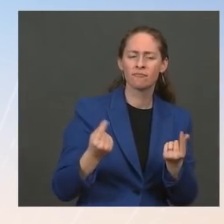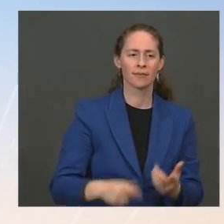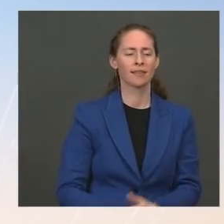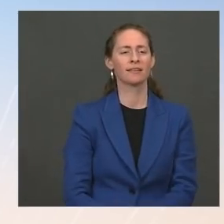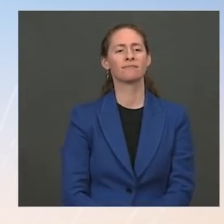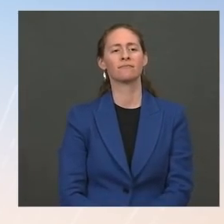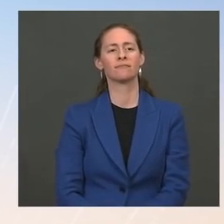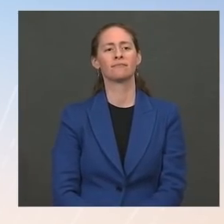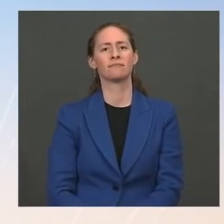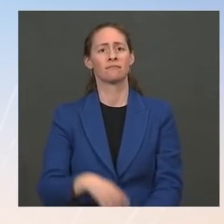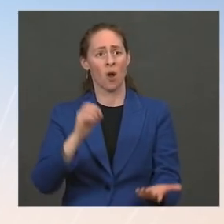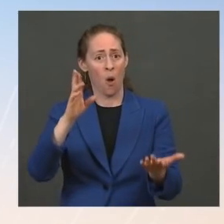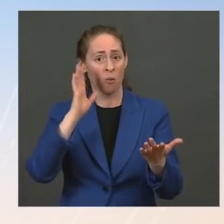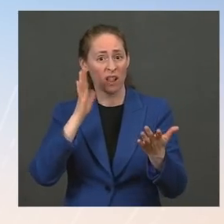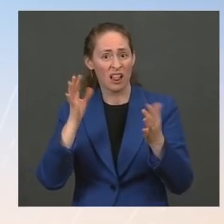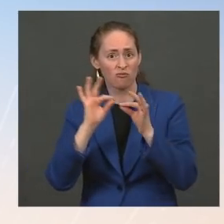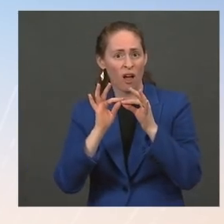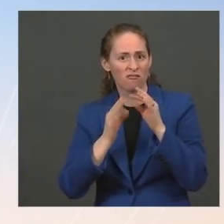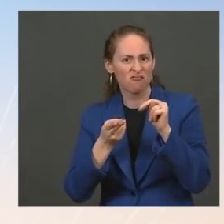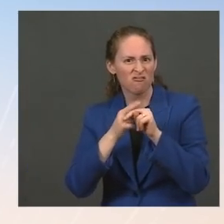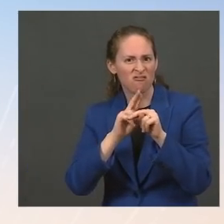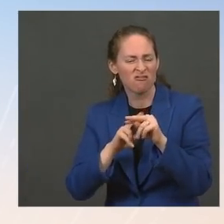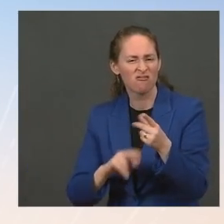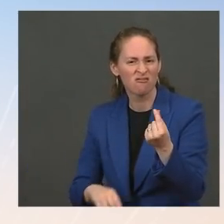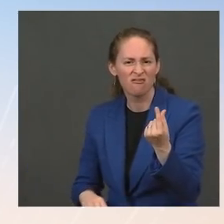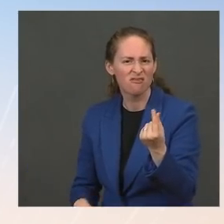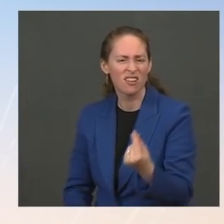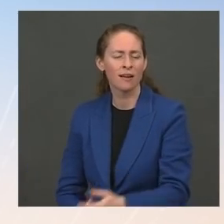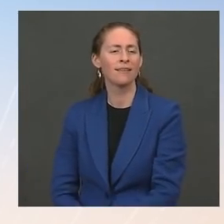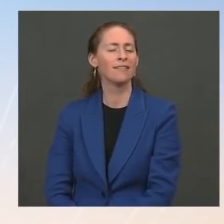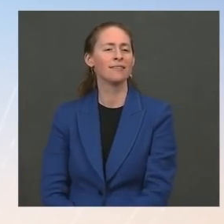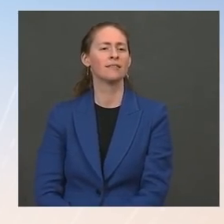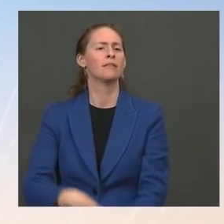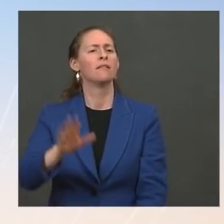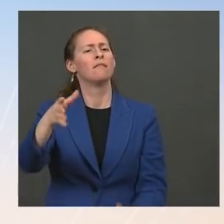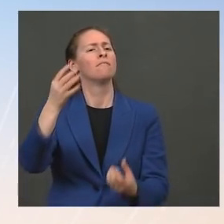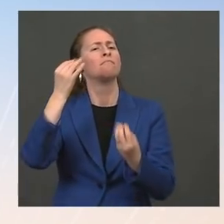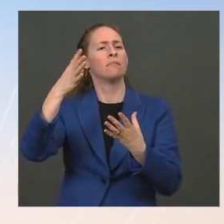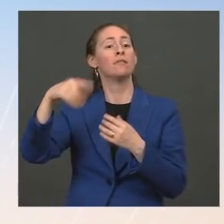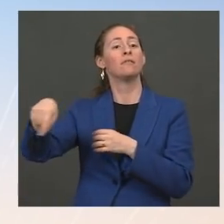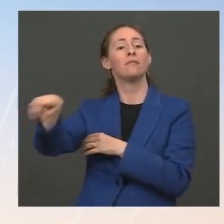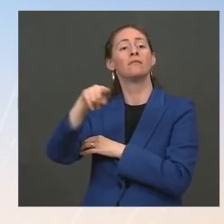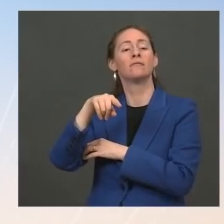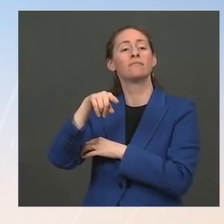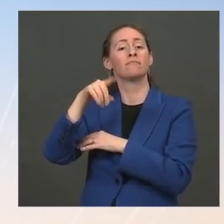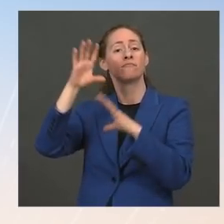from the President when he meets with these CEOs shortly and hear from the CEOs who -- many of whom we've been in touch with privately;